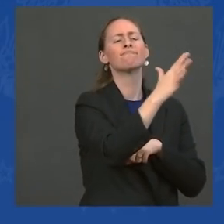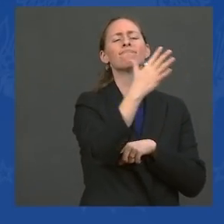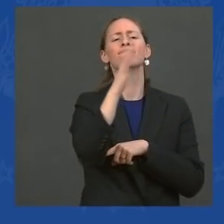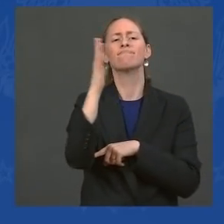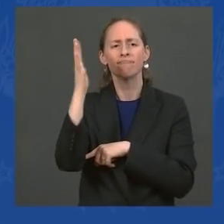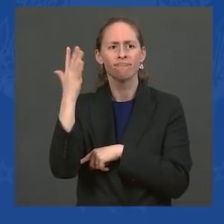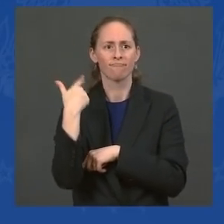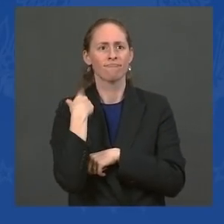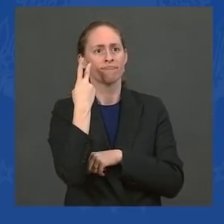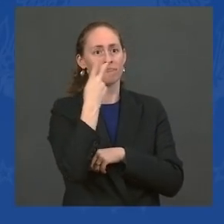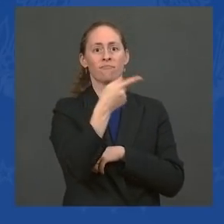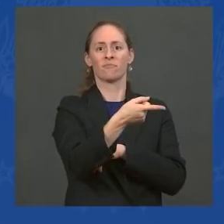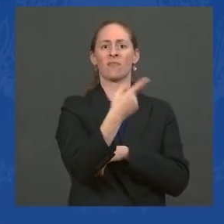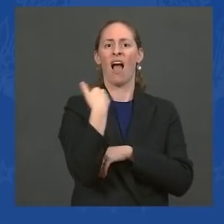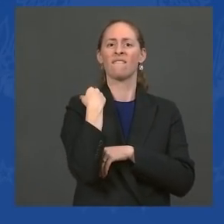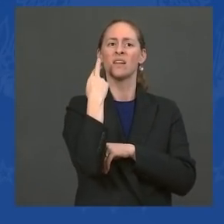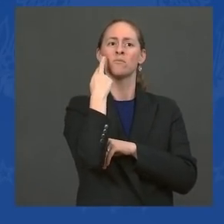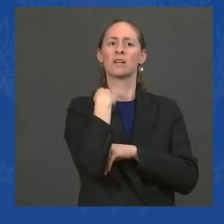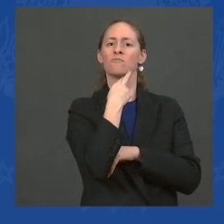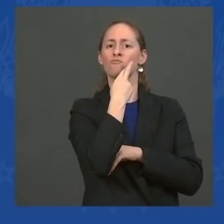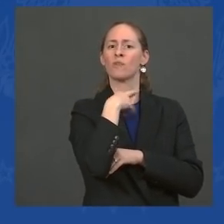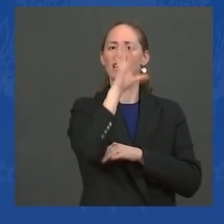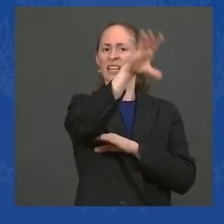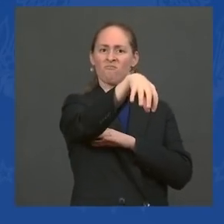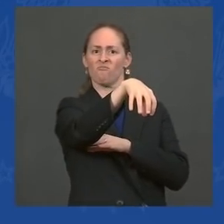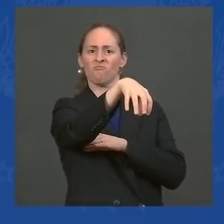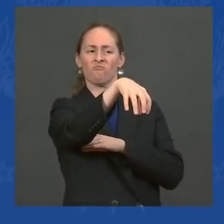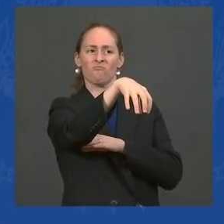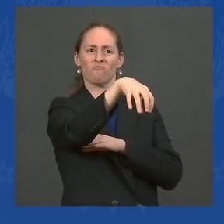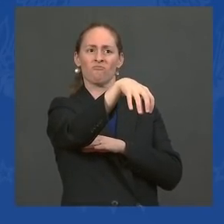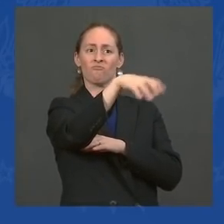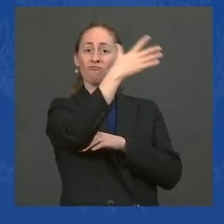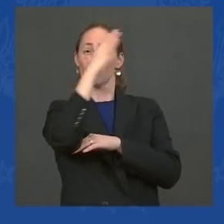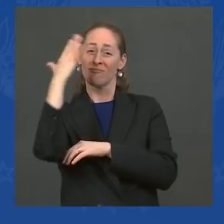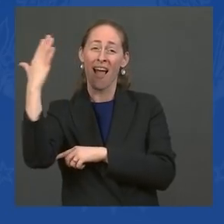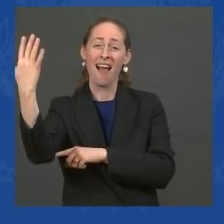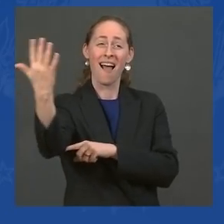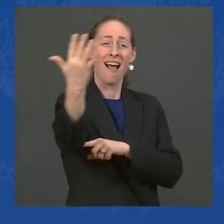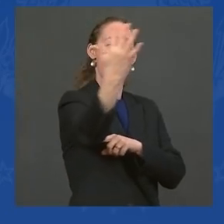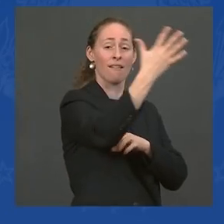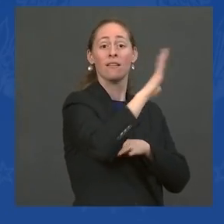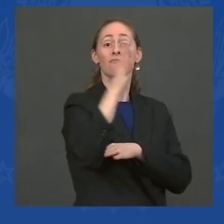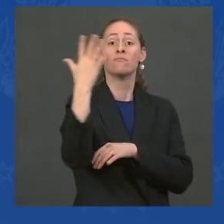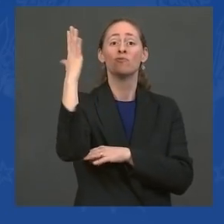which has tree trunks as big as those trees holding up the whole building. It's magnificent.